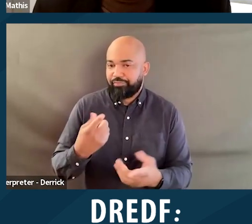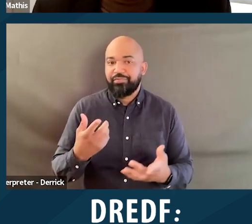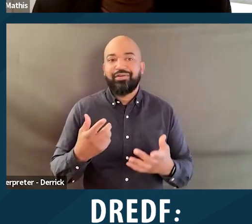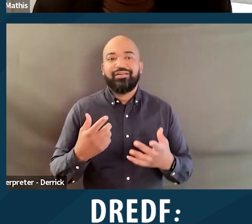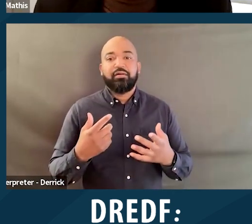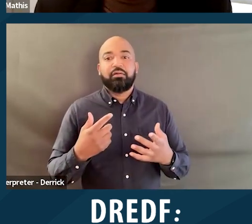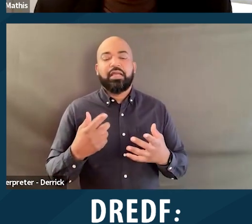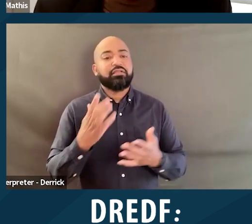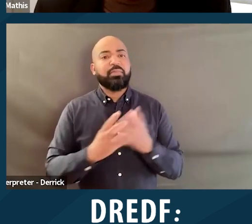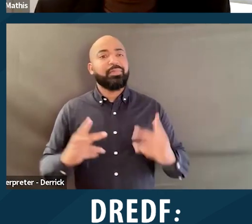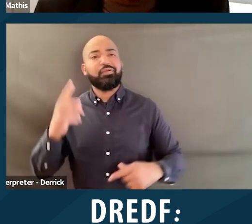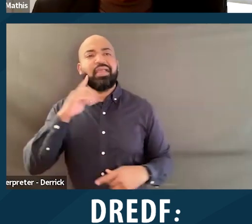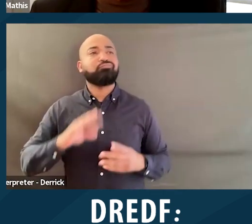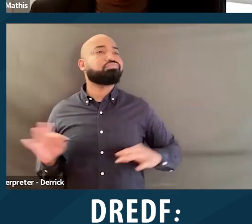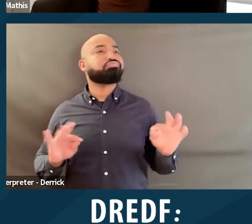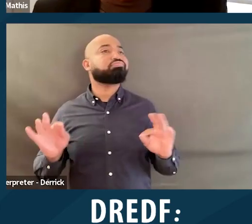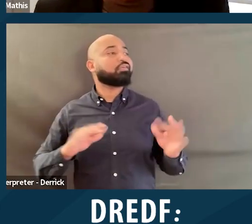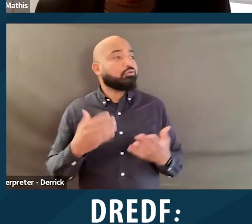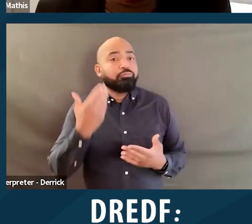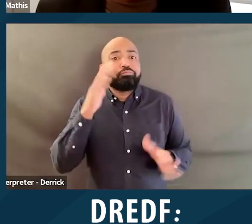of, you know, what their lives have looked like,